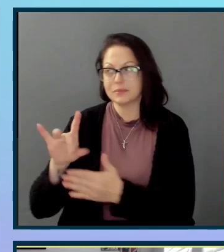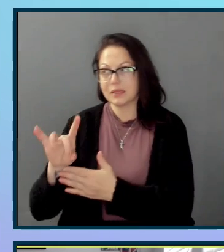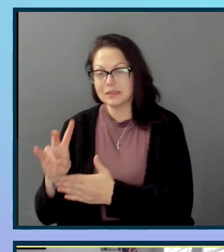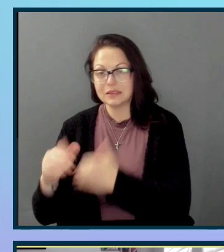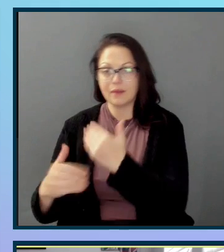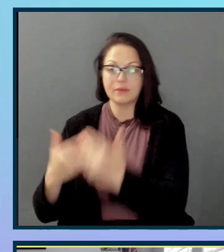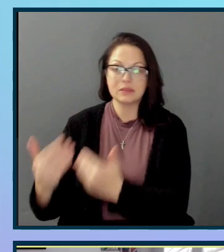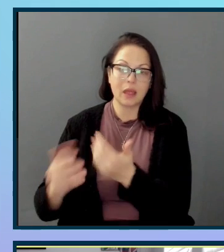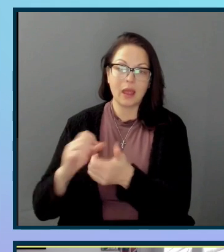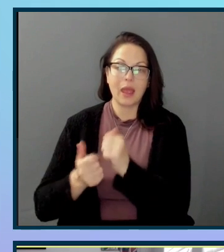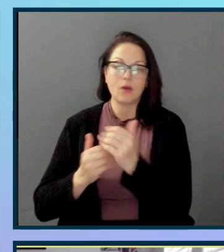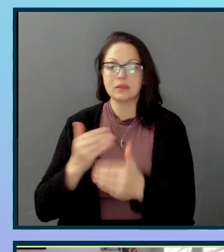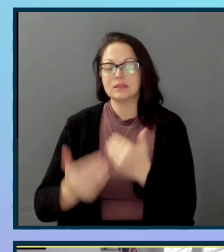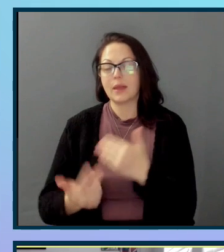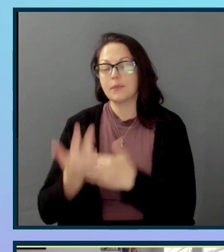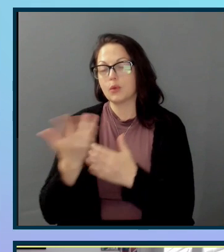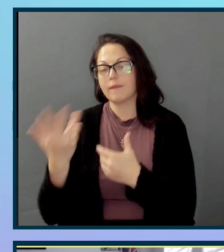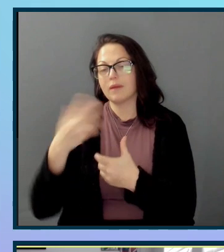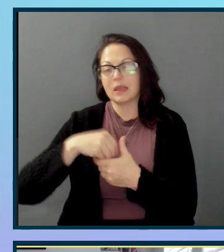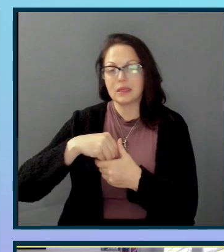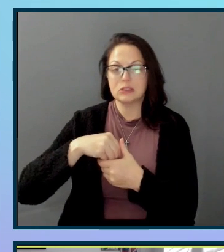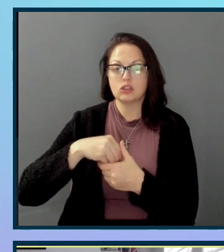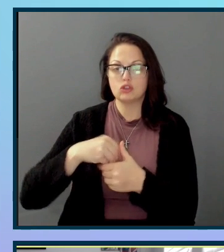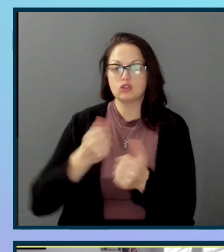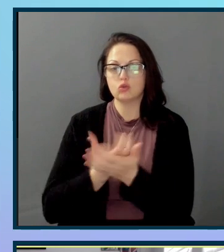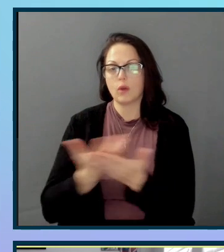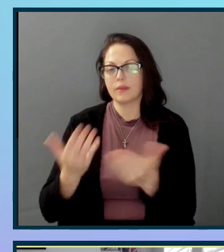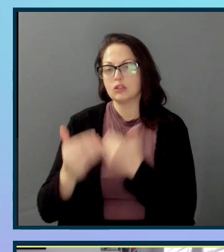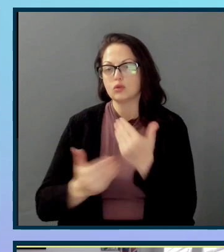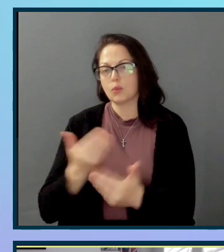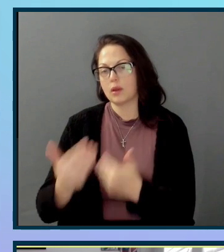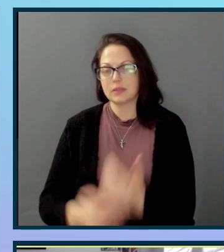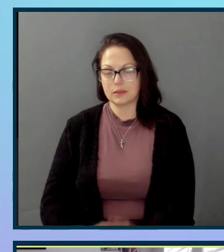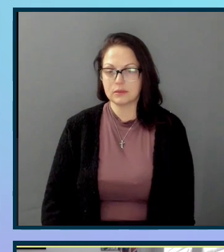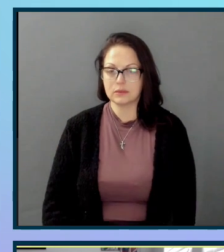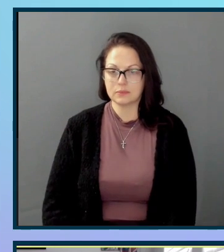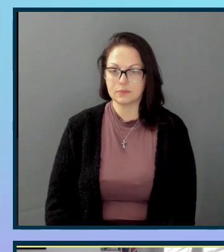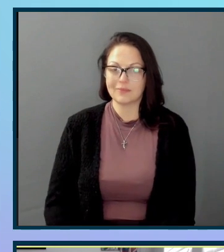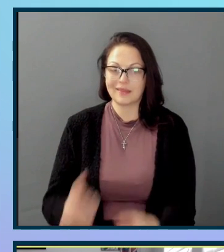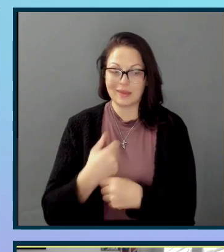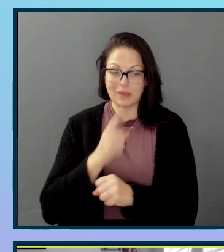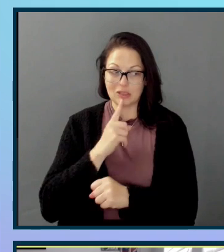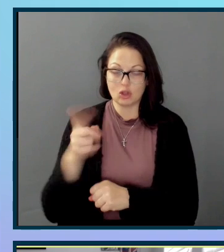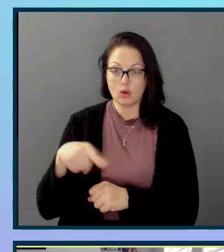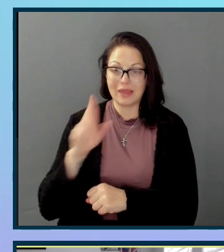How does step three actually fit into the scheme of the process that they're in? Make sure that they know where they are in the process,